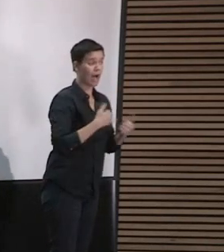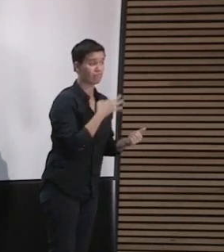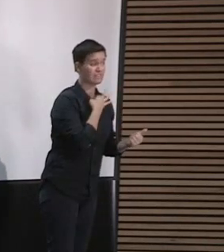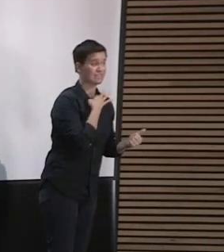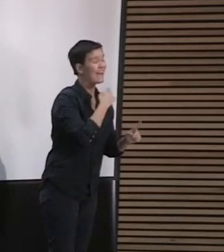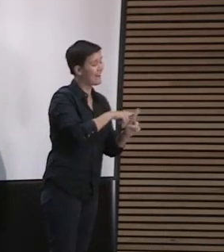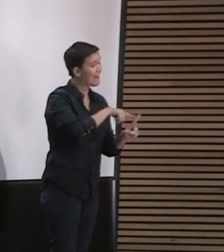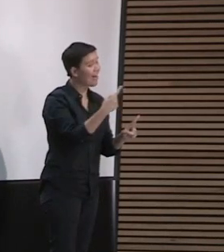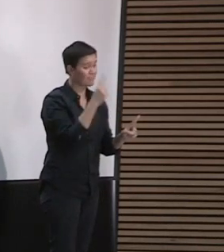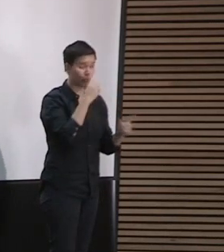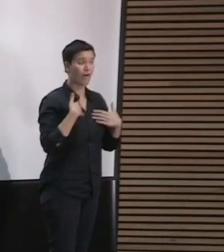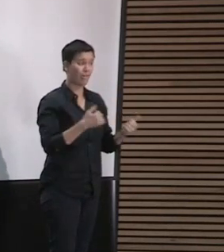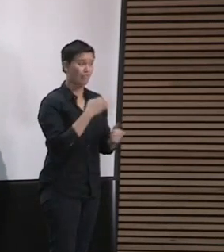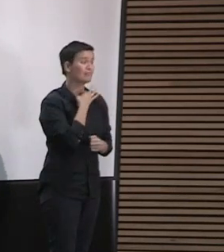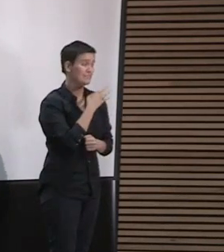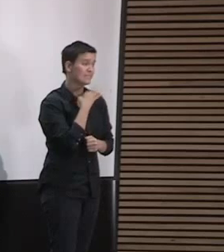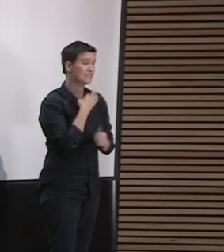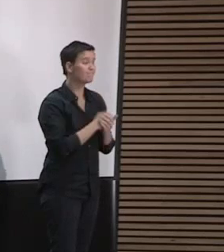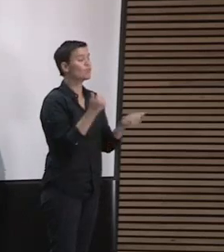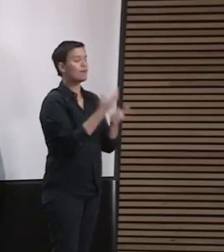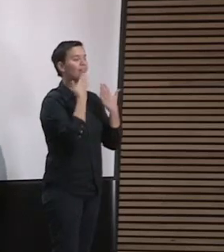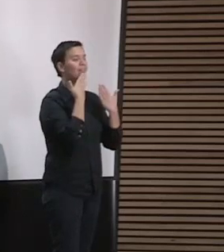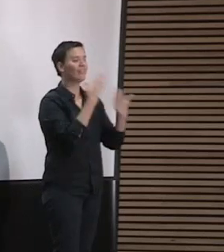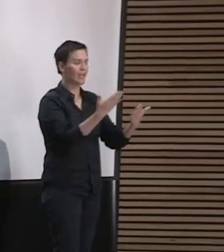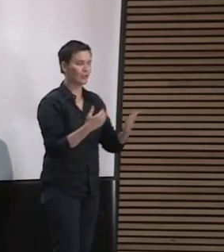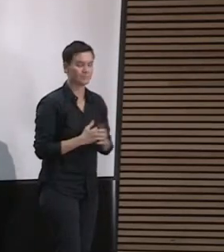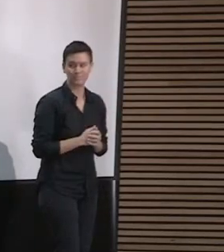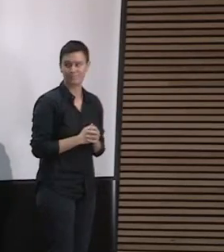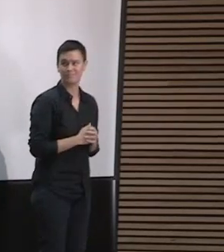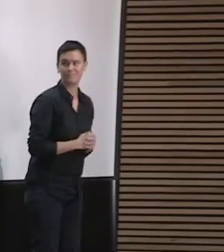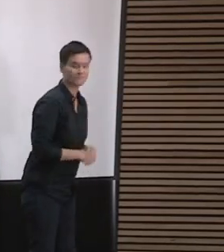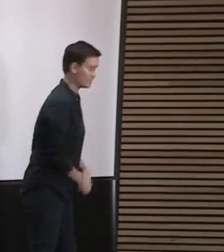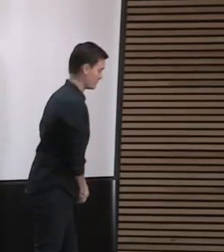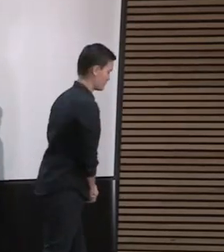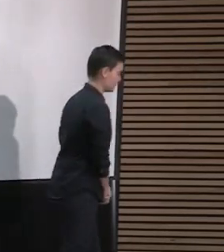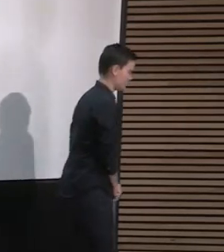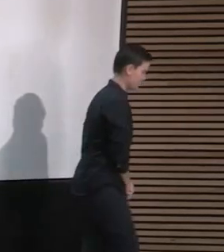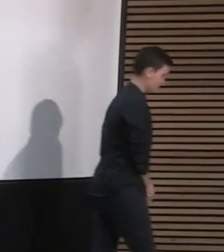are putting their own health at risk because we would, of course, remove other controls